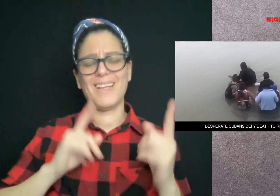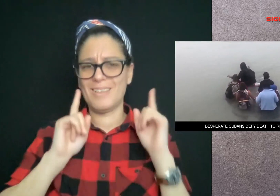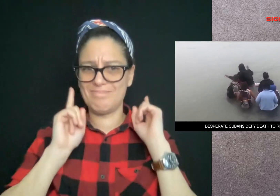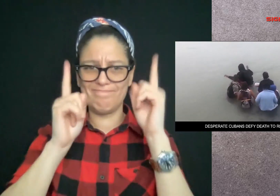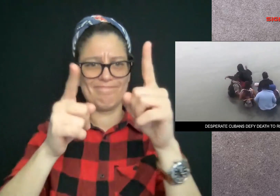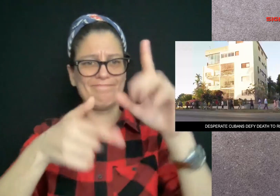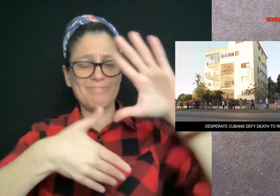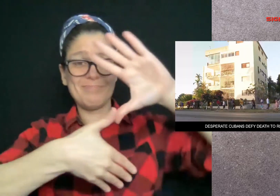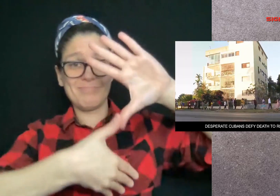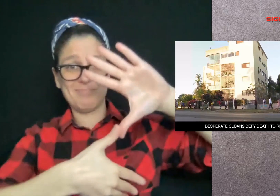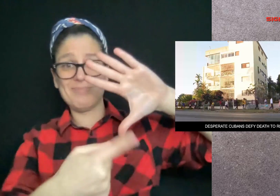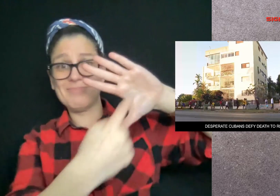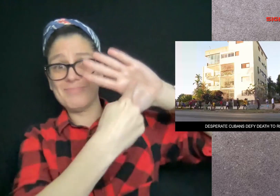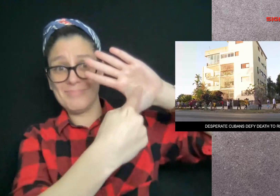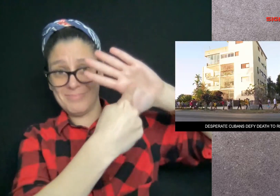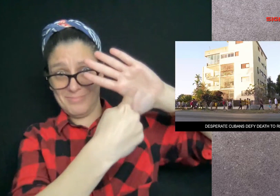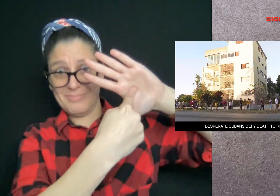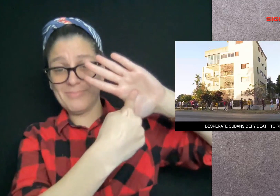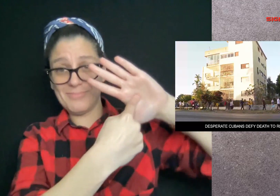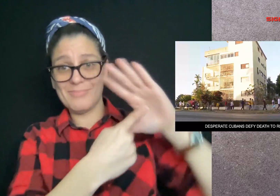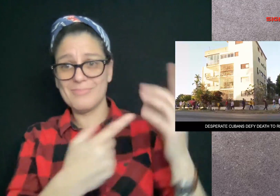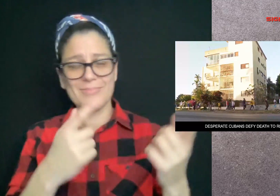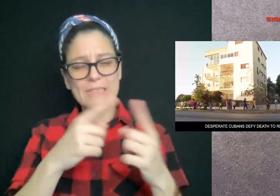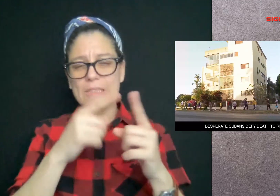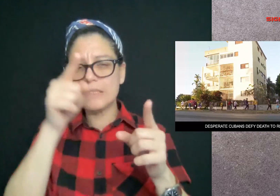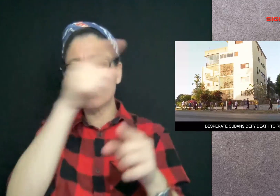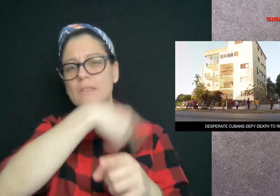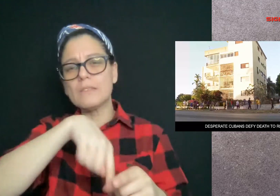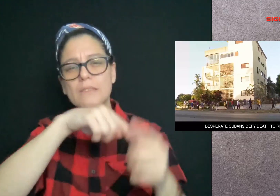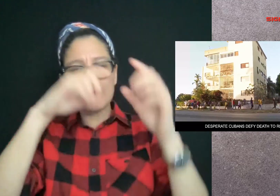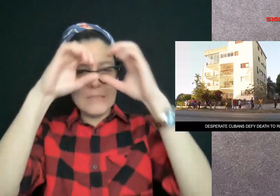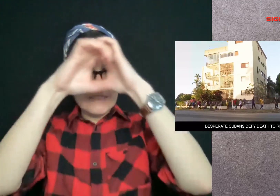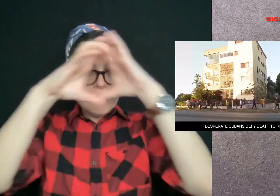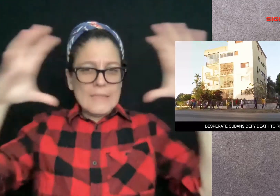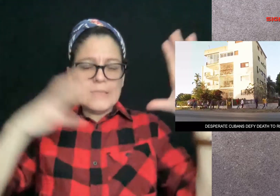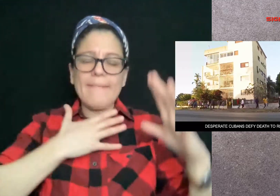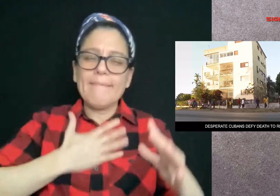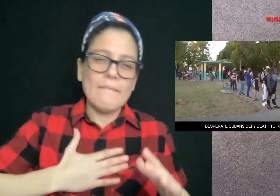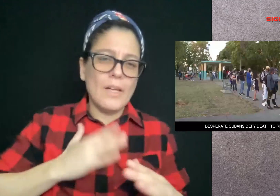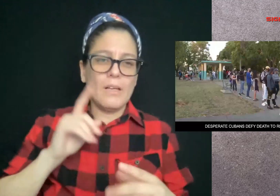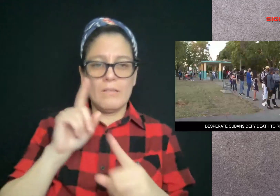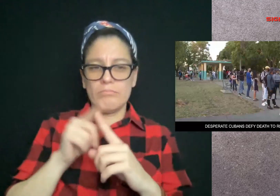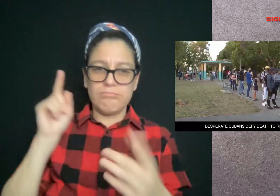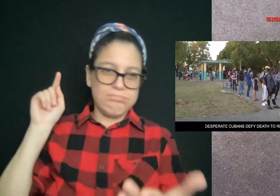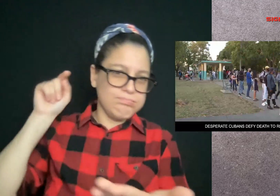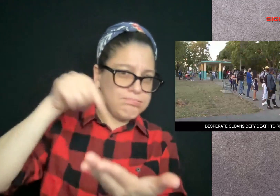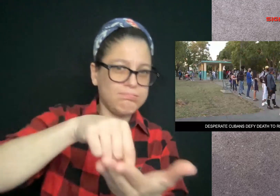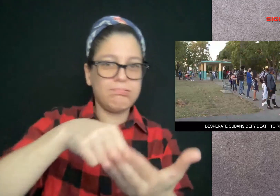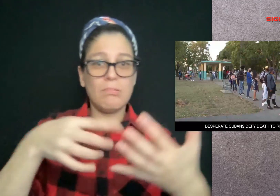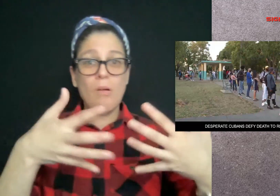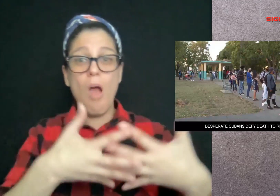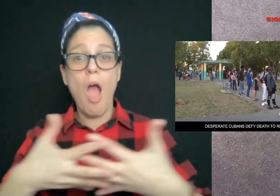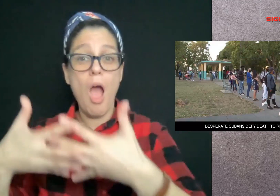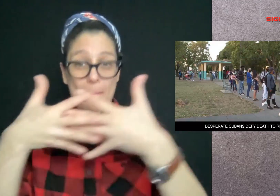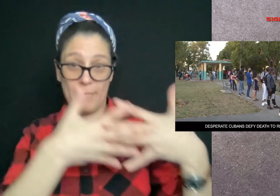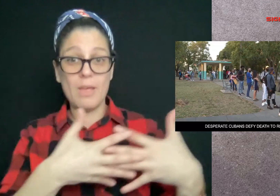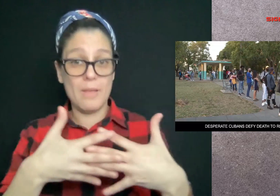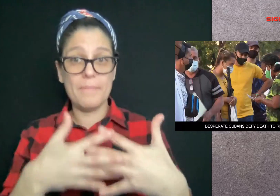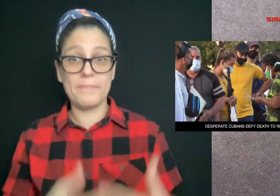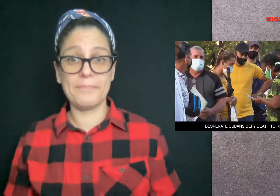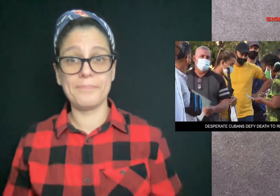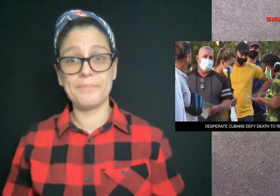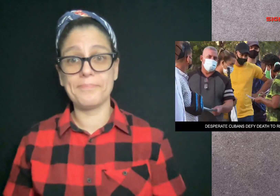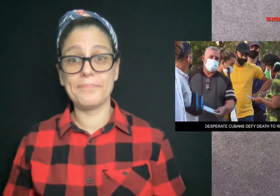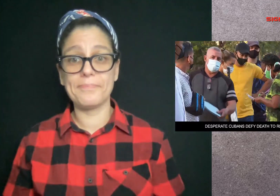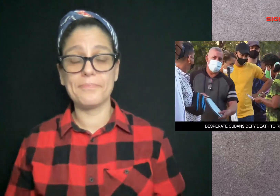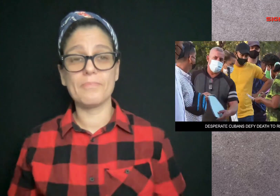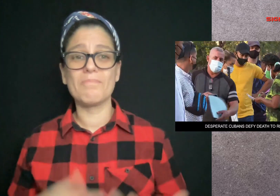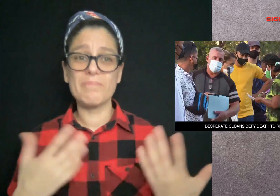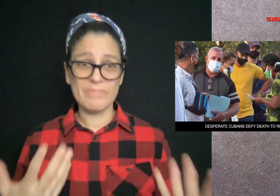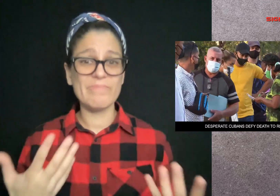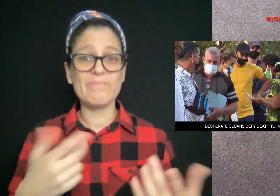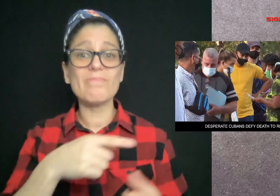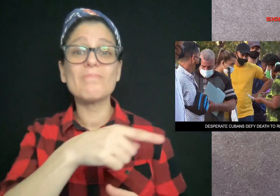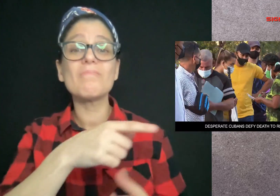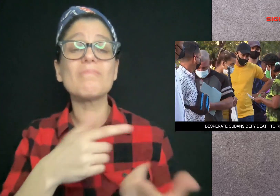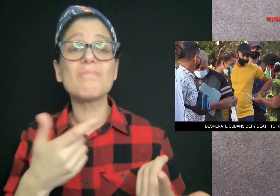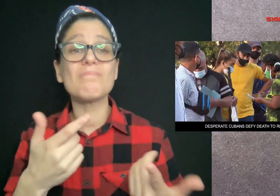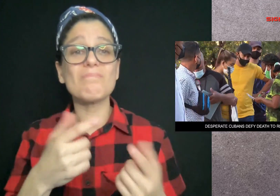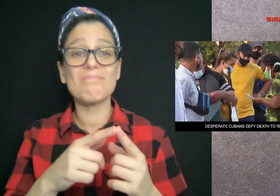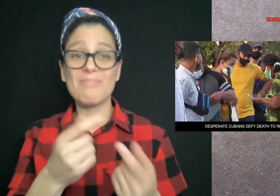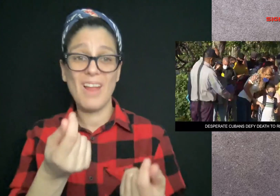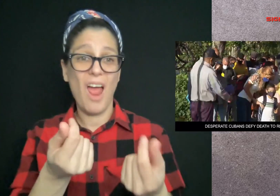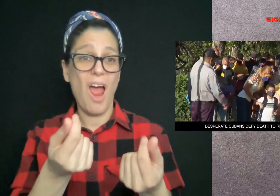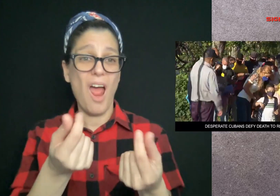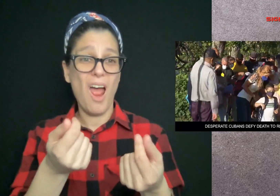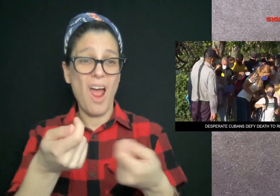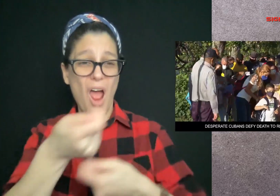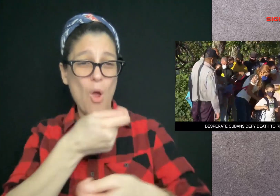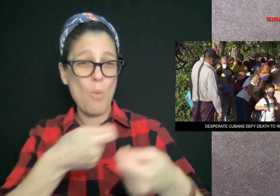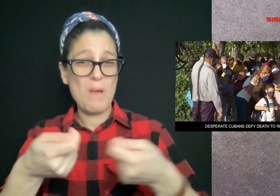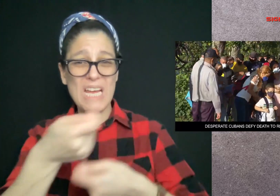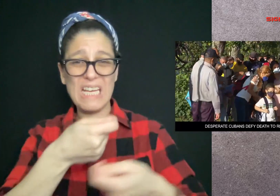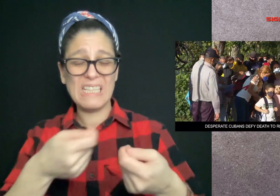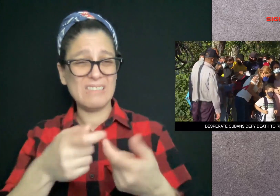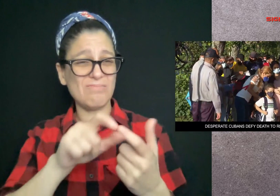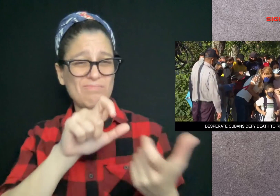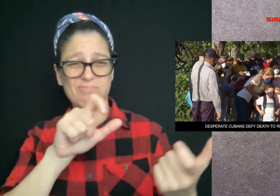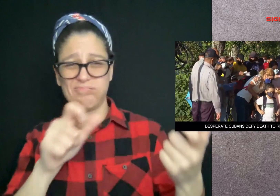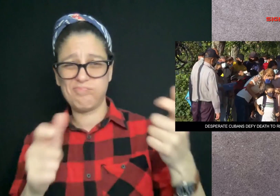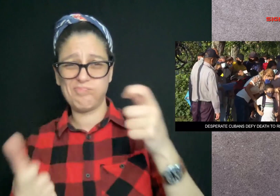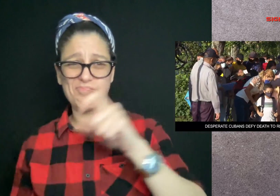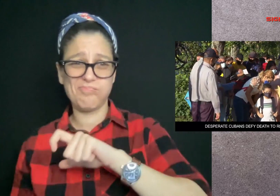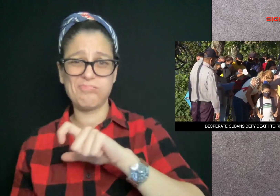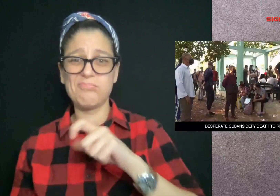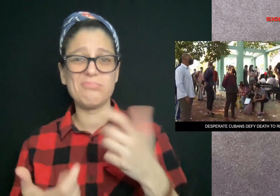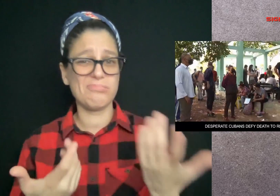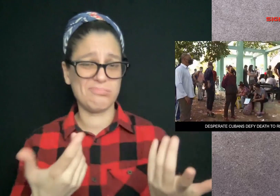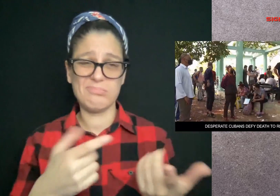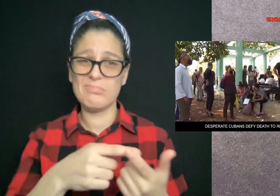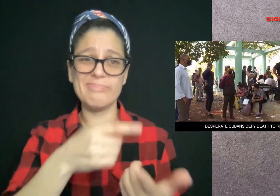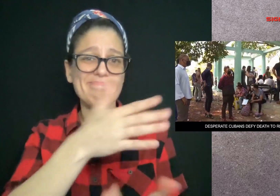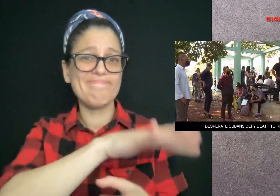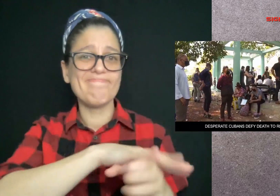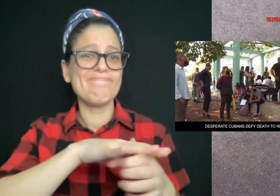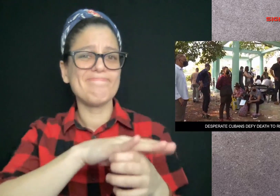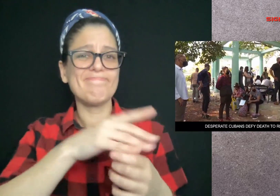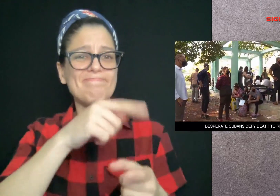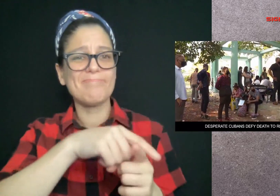plane tickets to Central America with one goal in mind getting to the United States